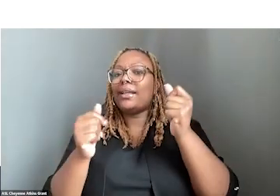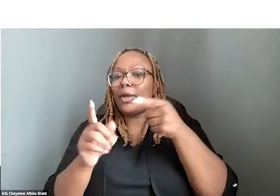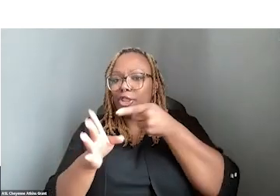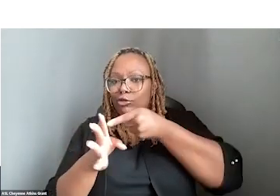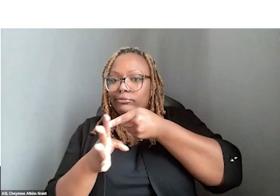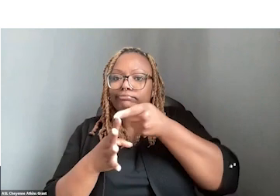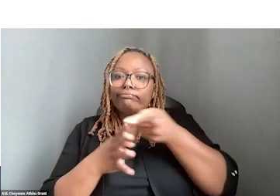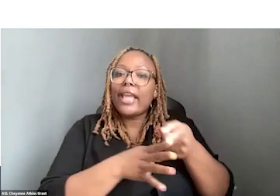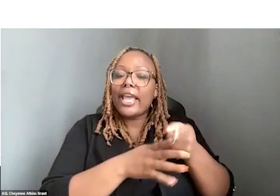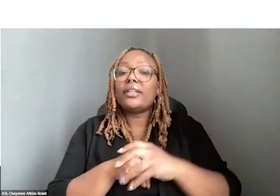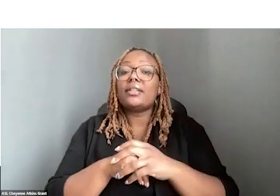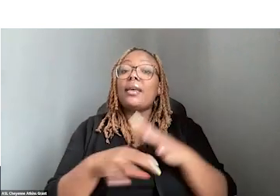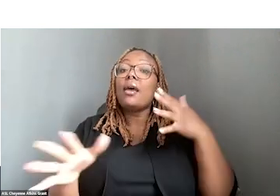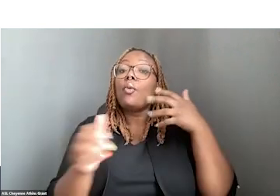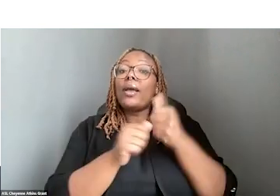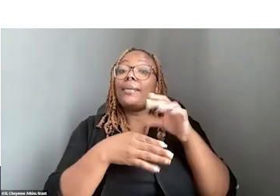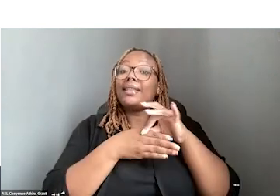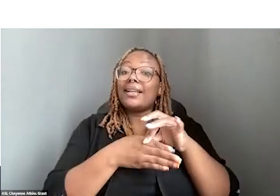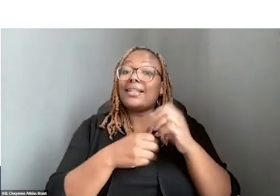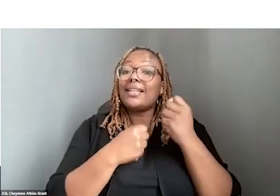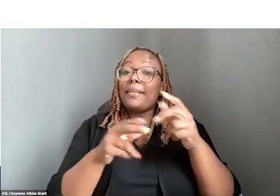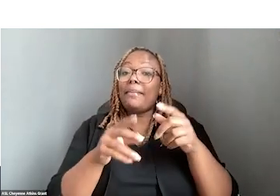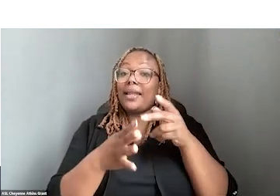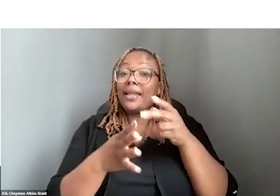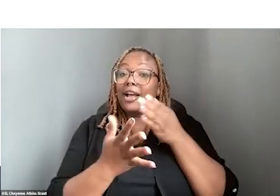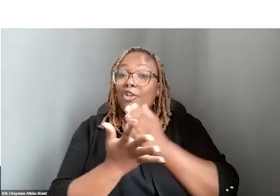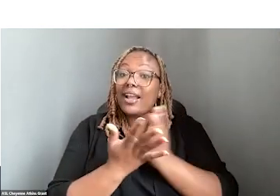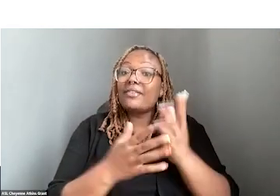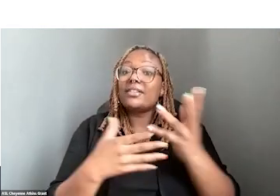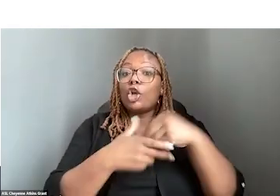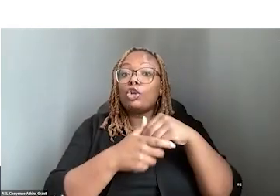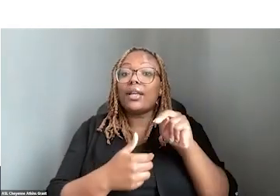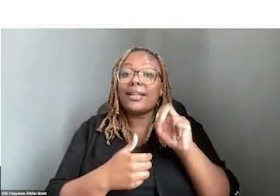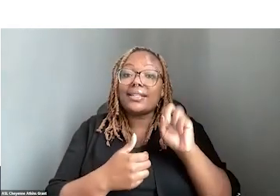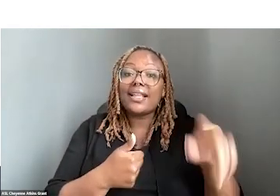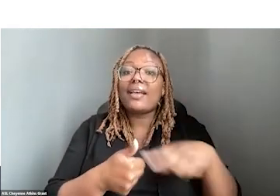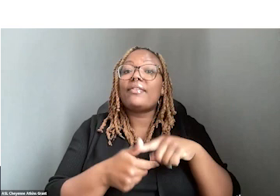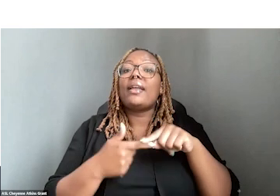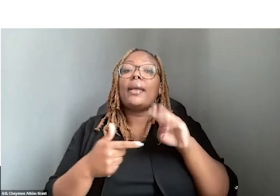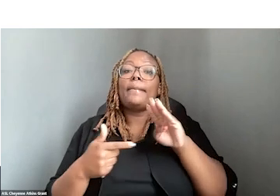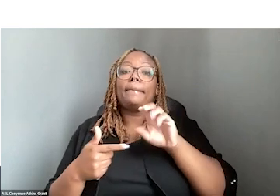We've updated the content in many of the areas, including About NSF, BFA, NSF History,